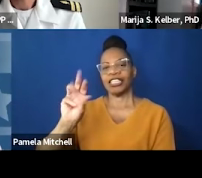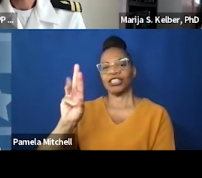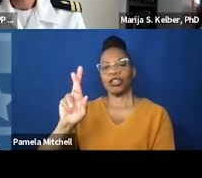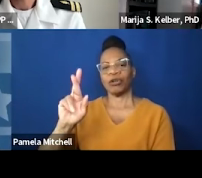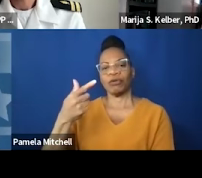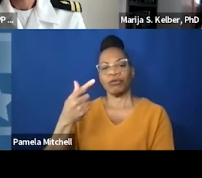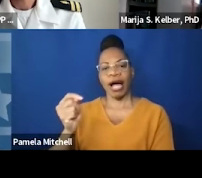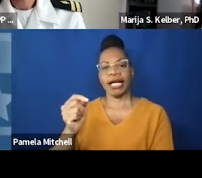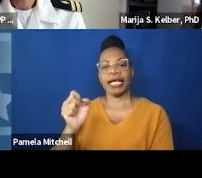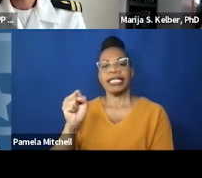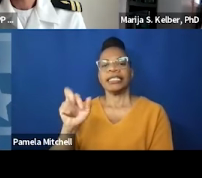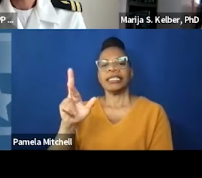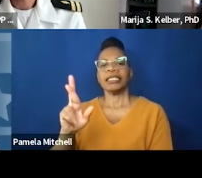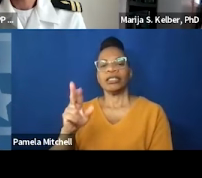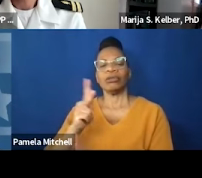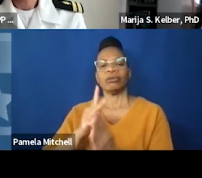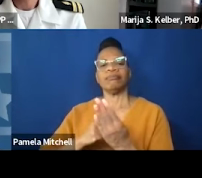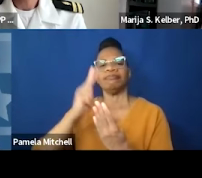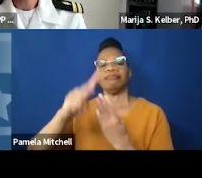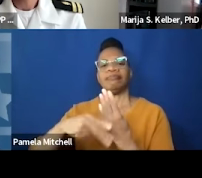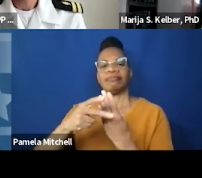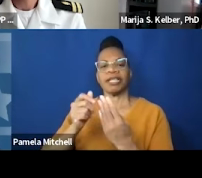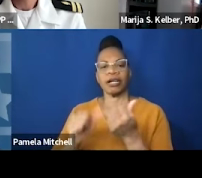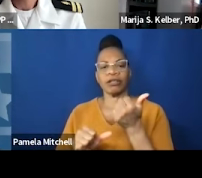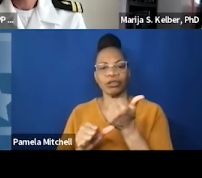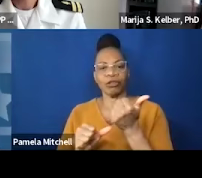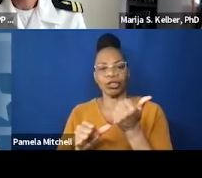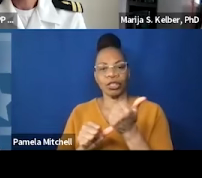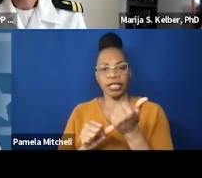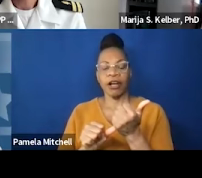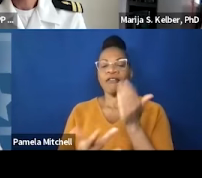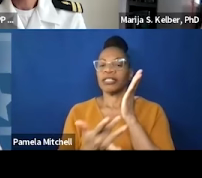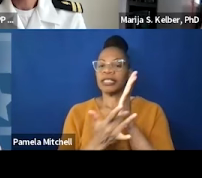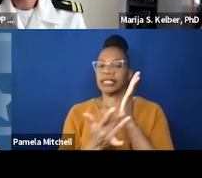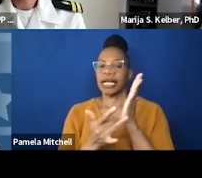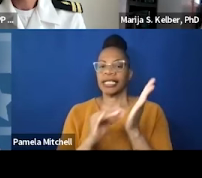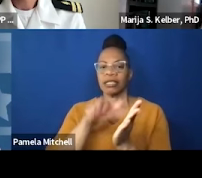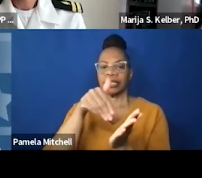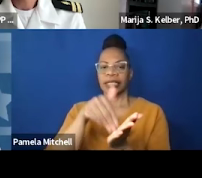at SAMHSA's Service Members, Veterans, and their Families Technical Assistance Center. I'm an Air Force veteran as well,